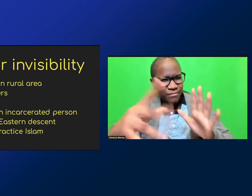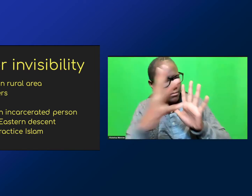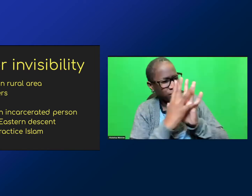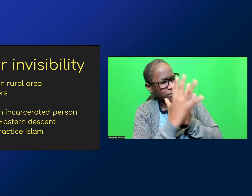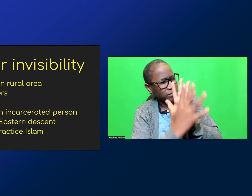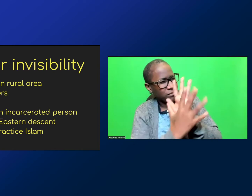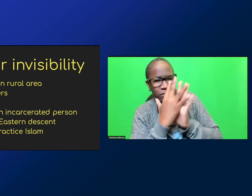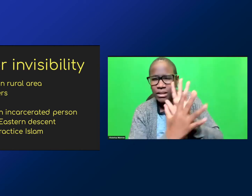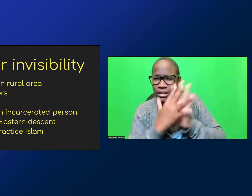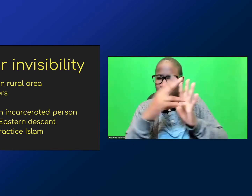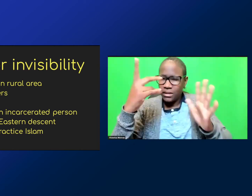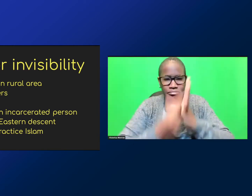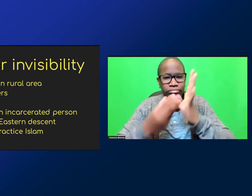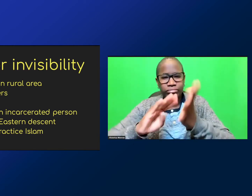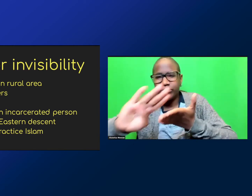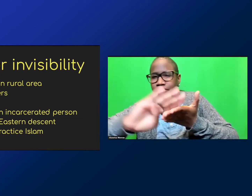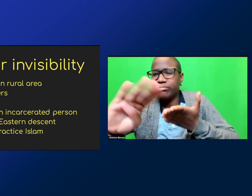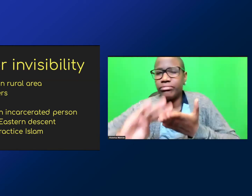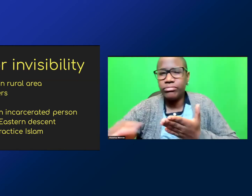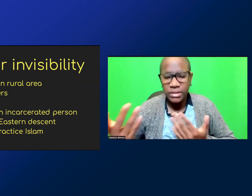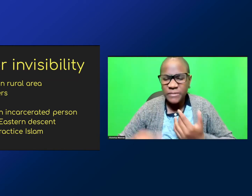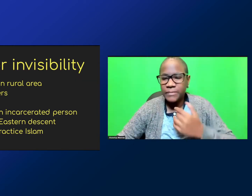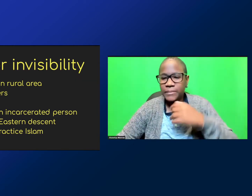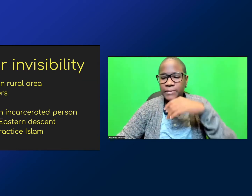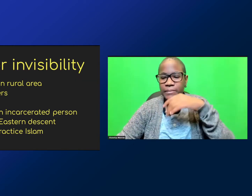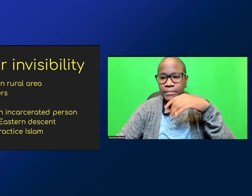when we talk about caregivers who practice islam that's another group that's not there